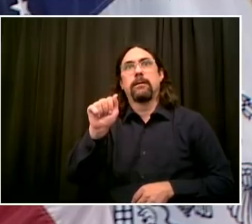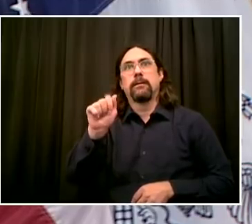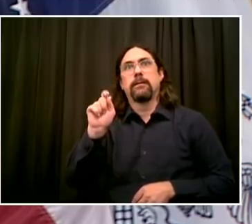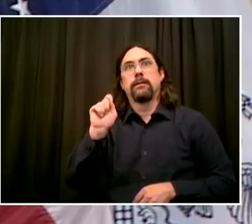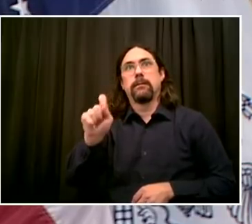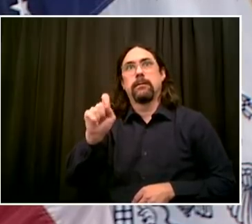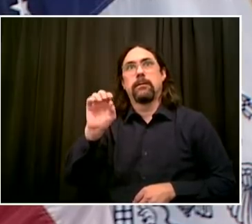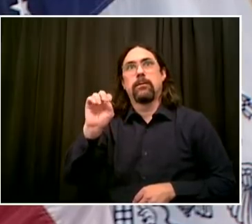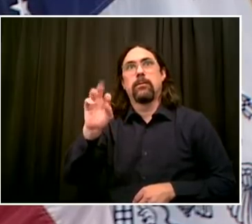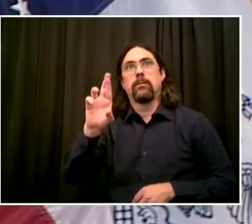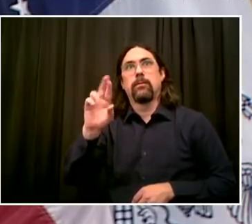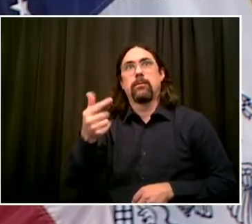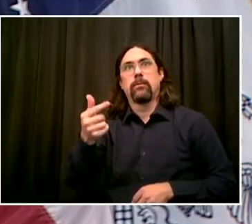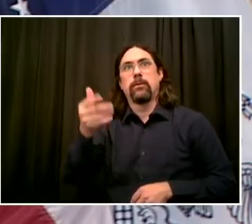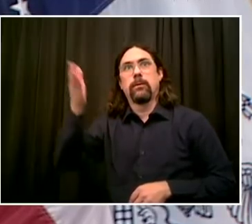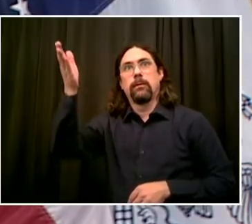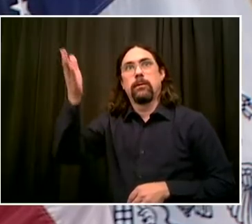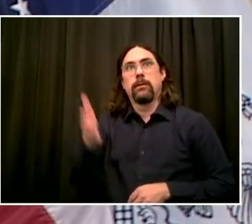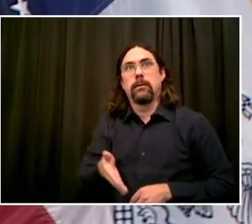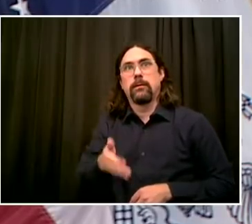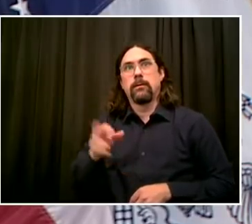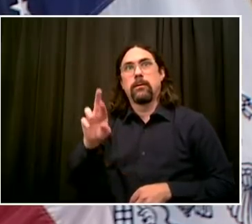COM.